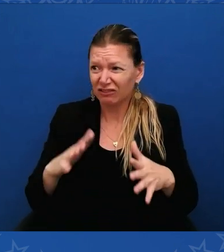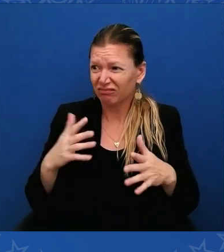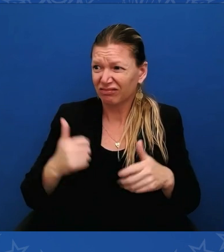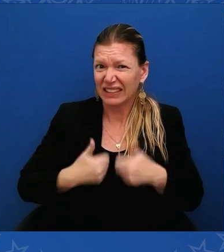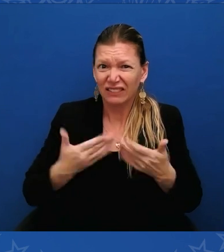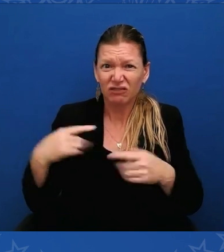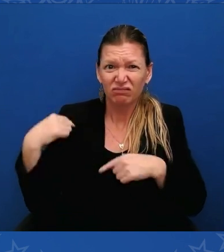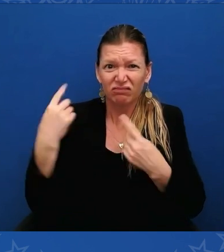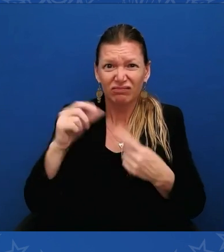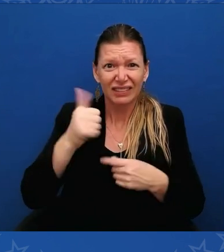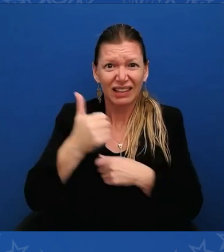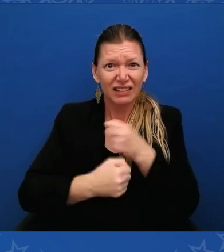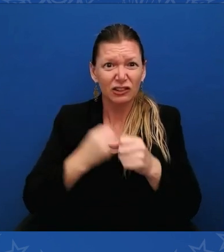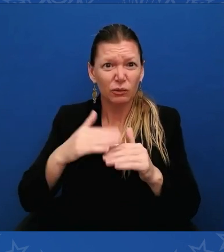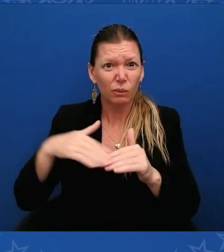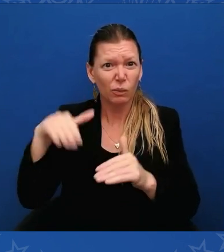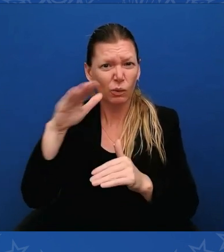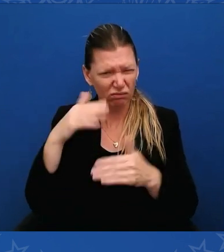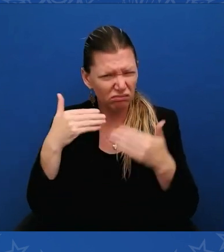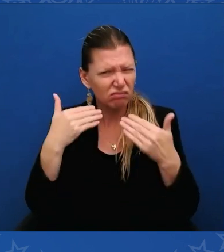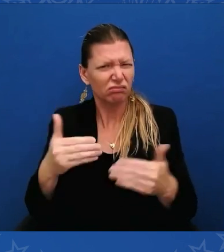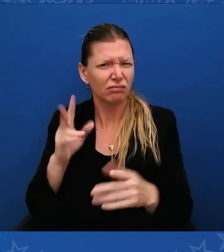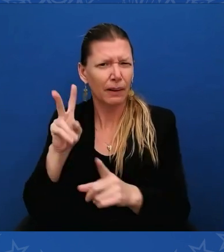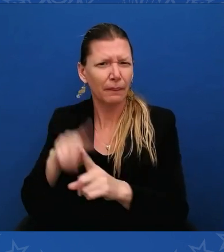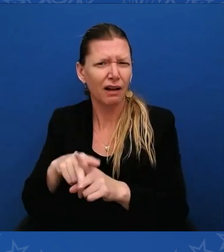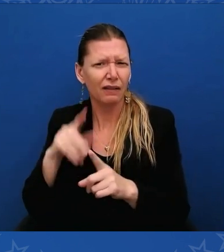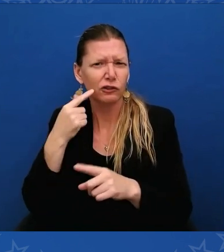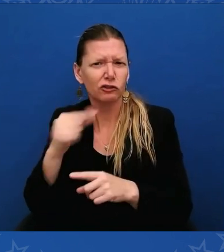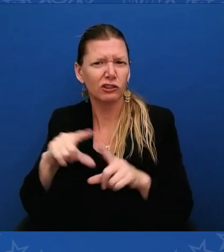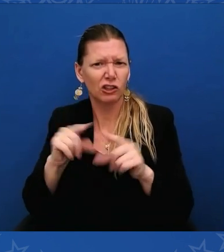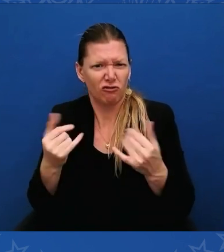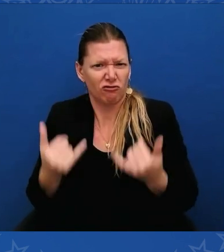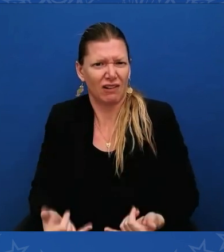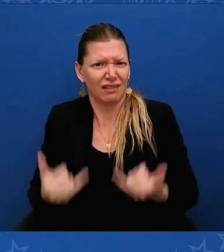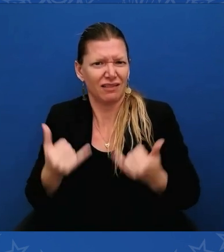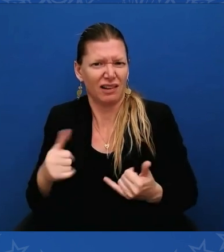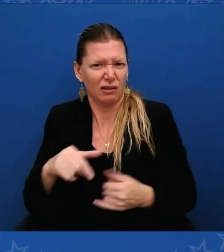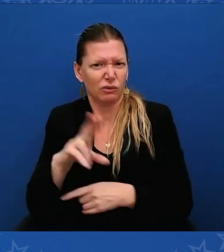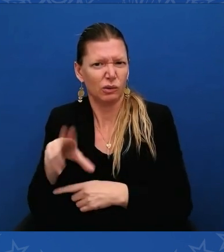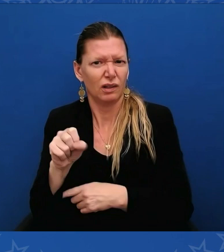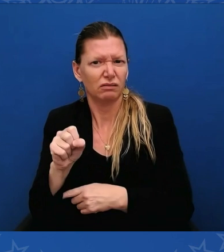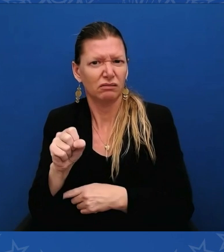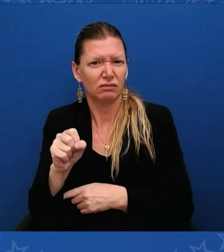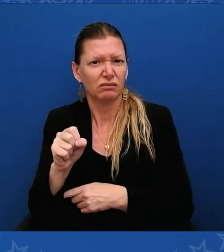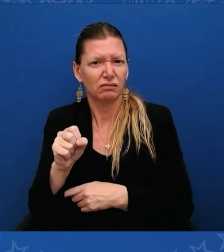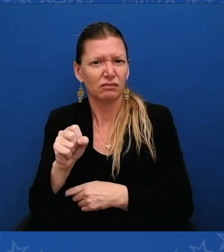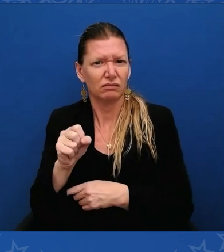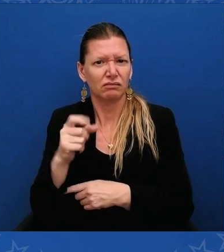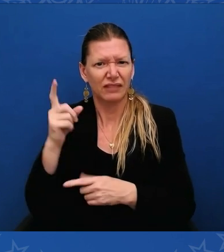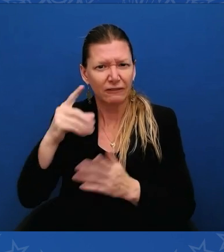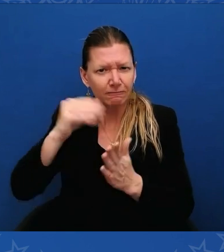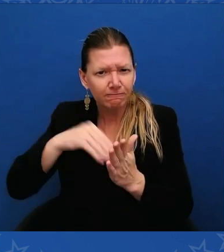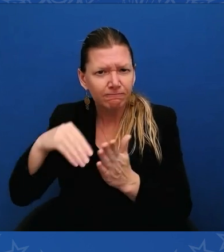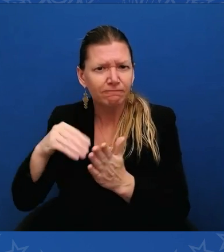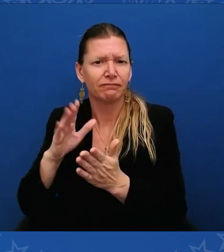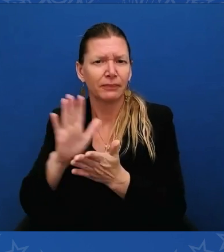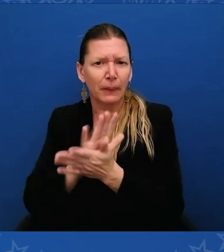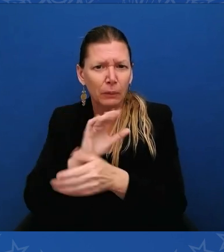You still have to fill out the paperwork and pass a strict background -- just most importantly, you can keep your family here in America while you're doing that.